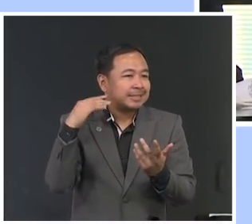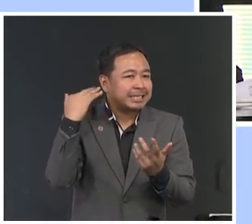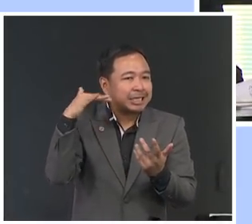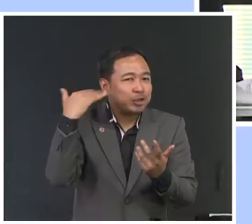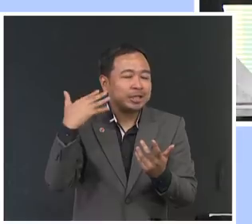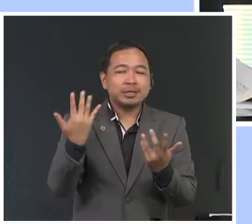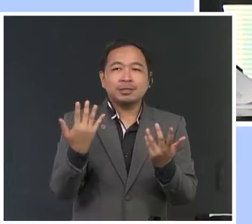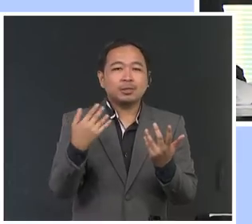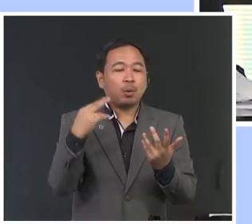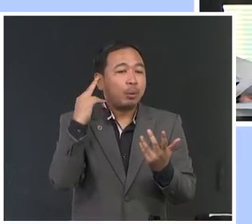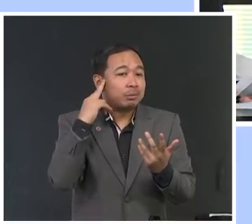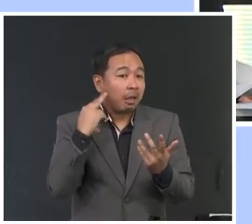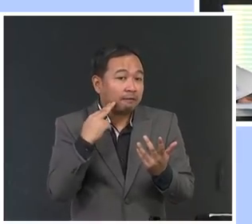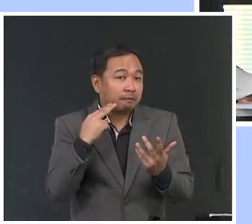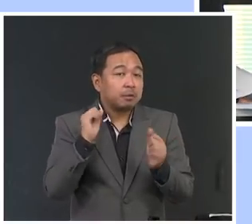So as you saw in the video, those